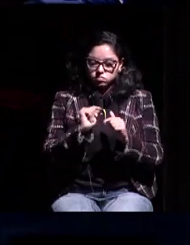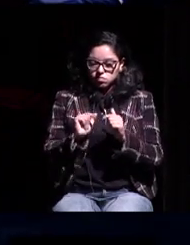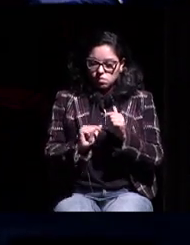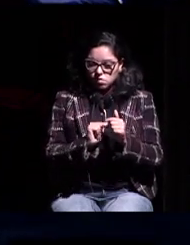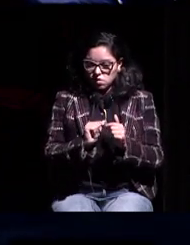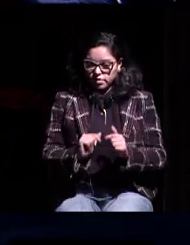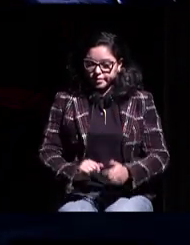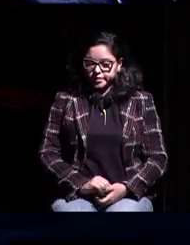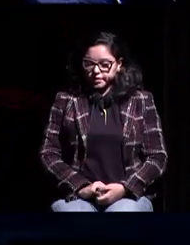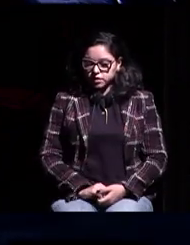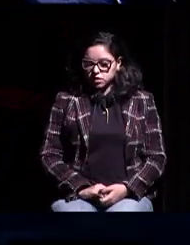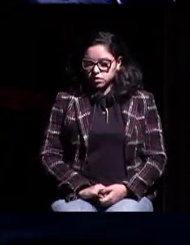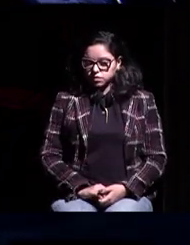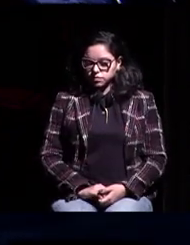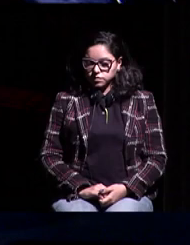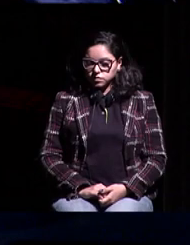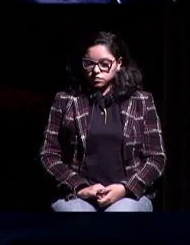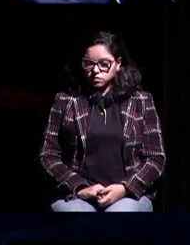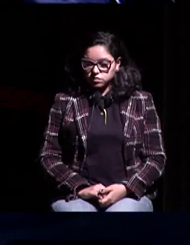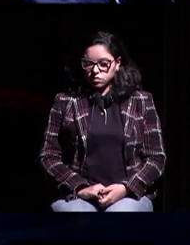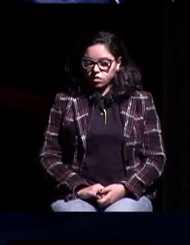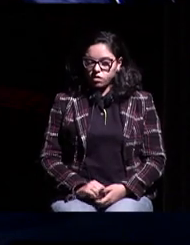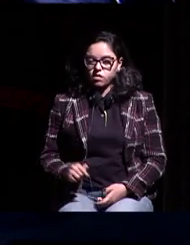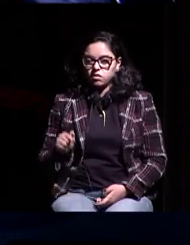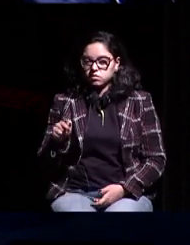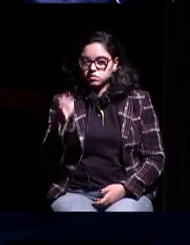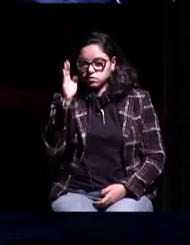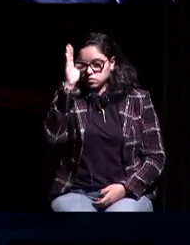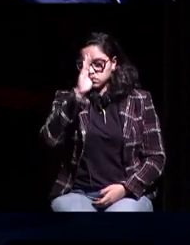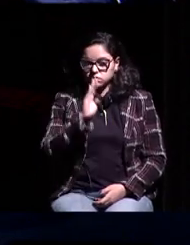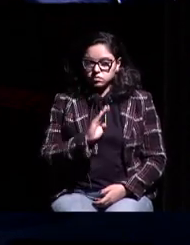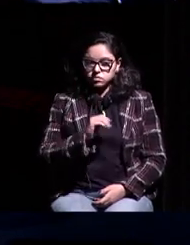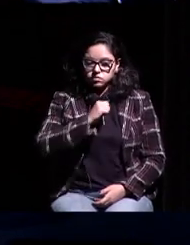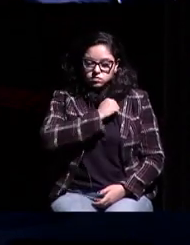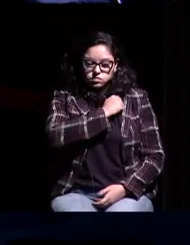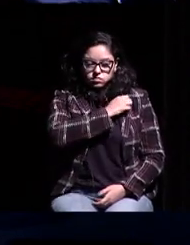So this Brazil that is racist and sexist